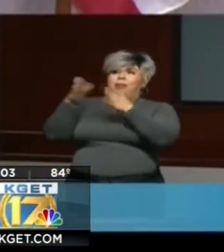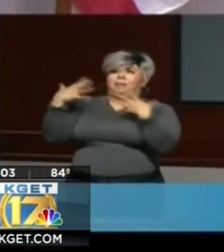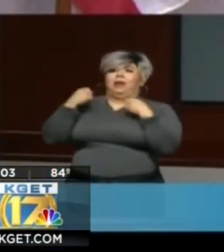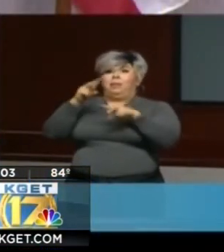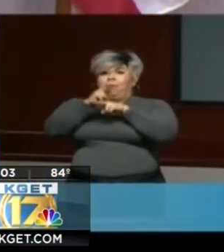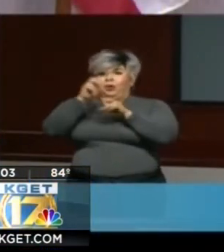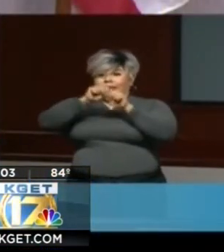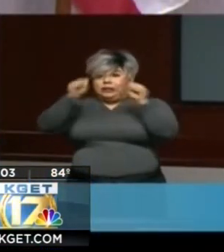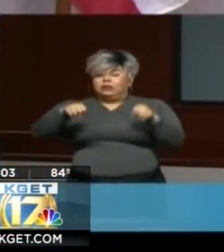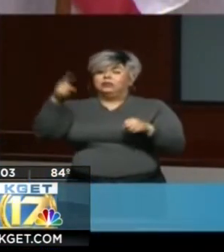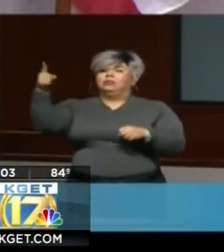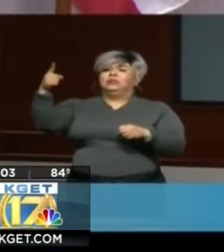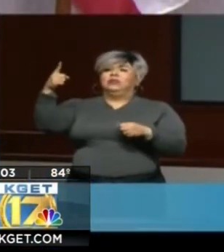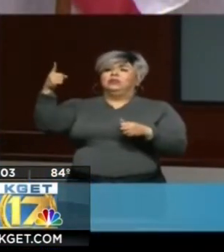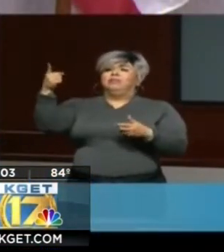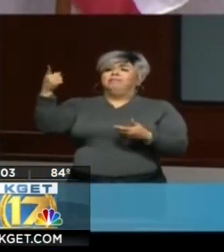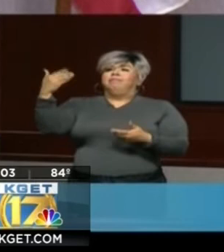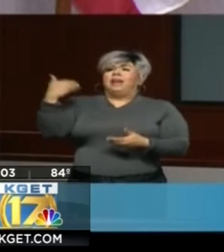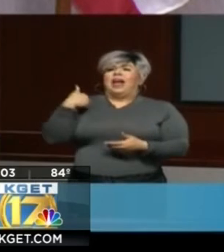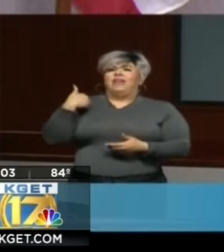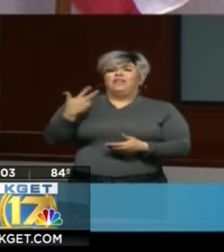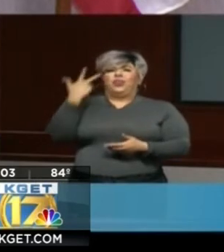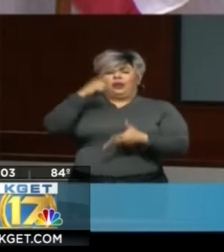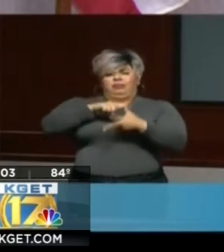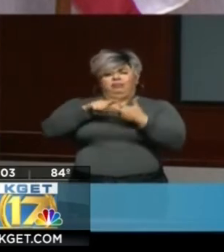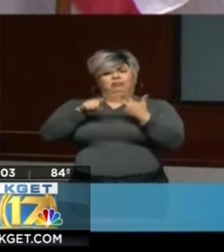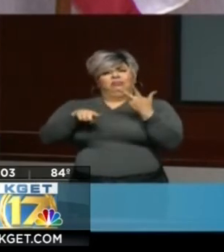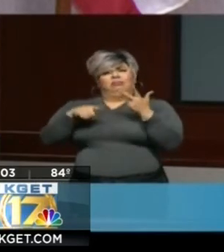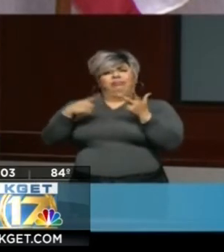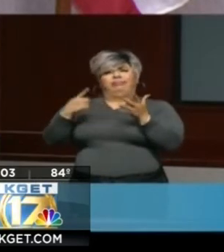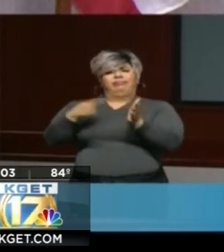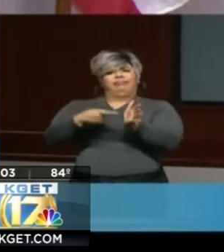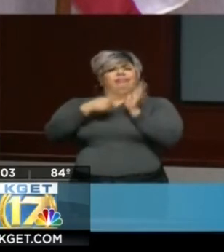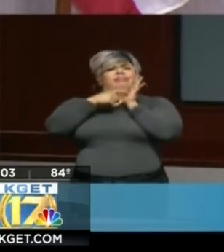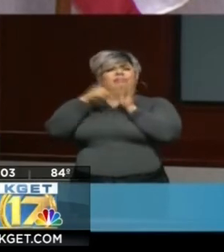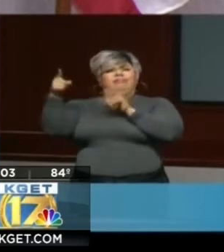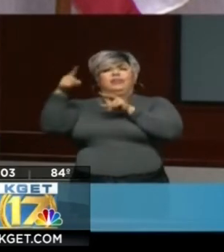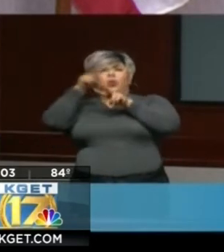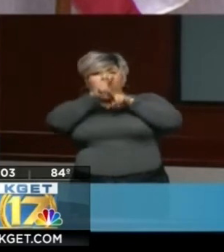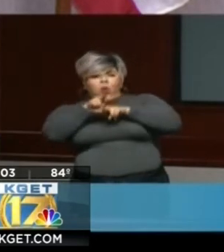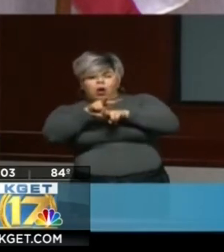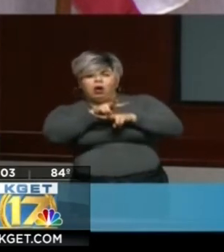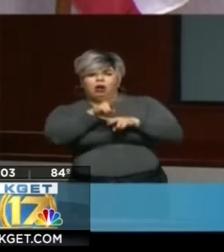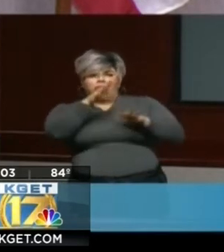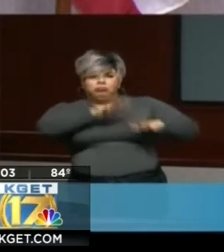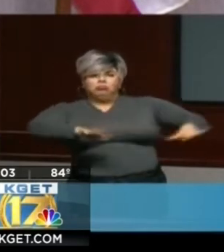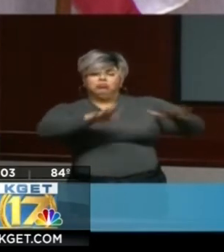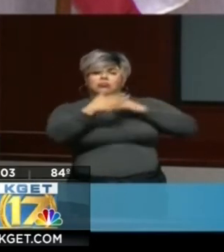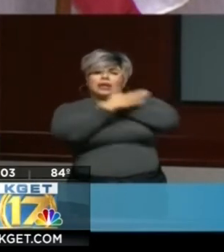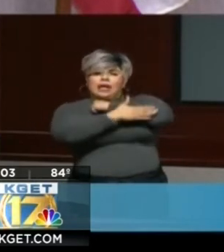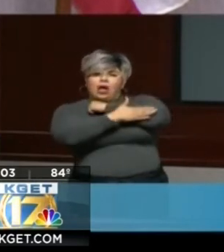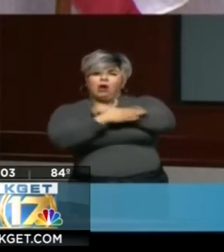BRIEFING FROM COUNTY OFFICIALS ON THE LATEST PANDEMIC FROM KERN COUNTY. LET'S GO LIVE AND LISTEN IN.